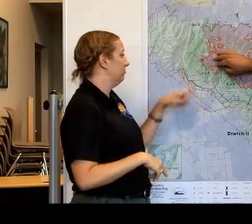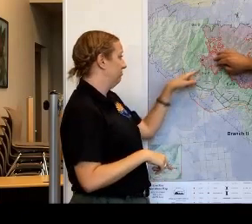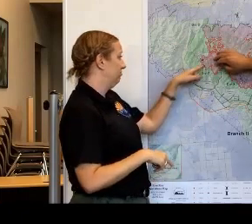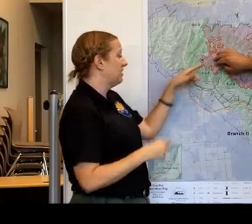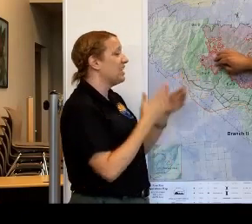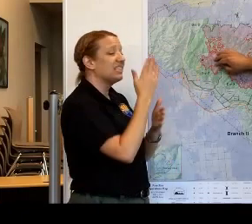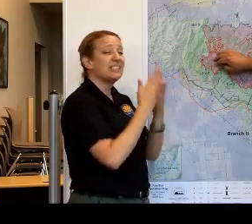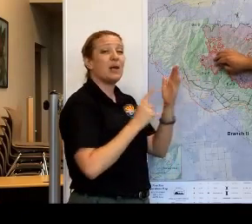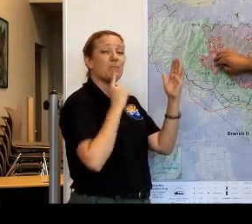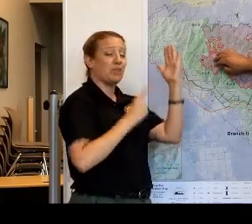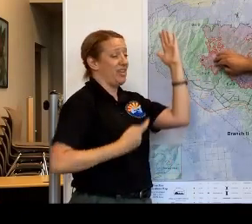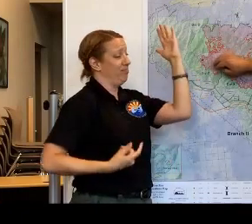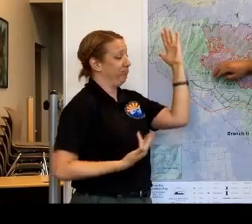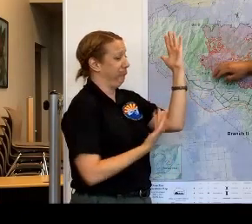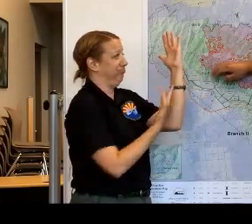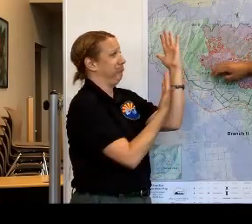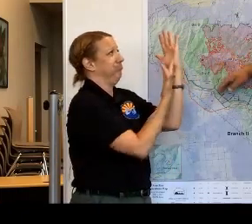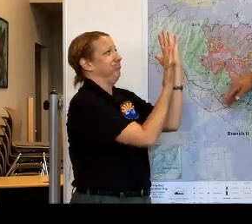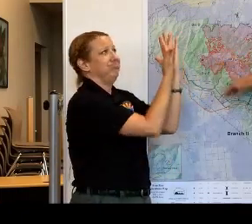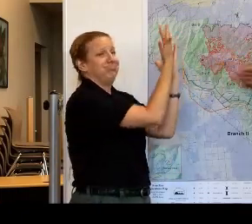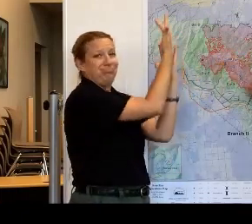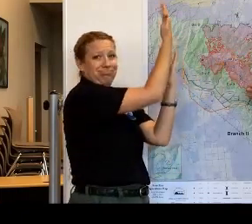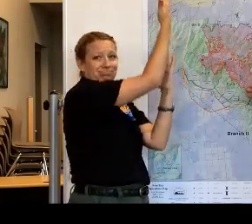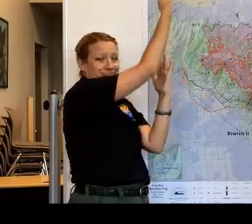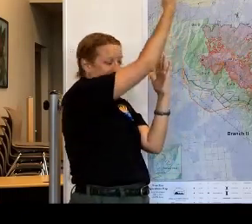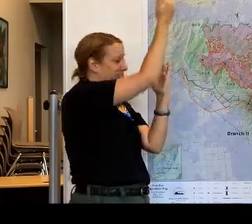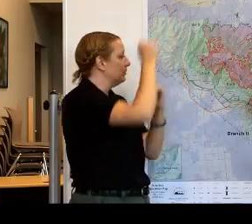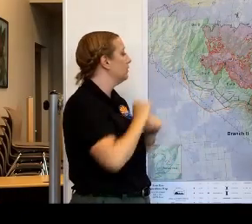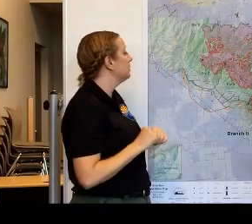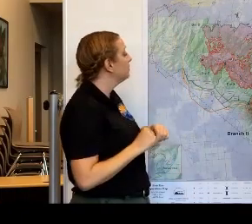when all those things came into alignment other areas like right now